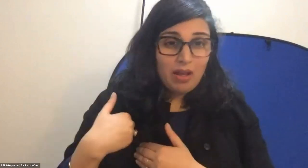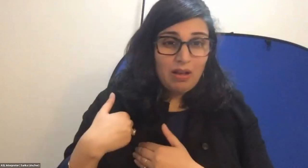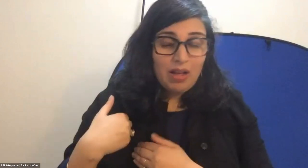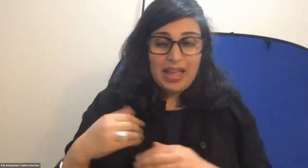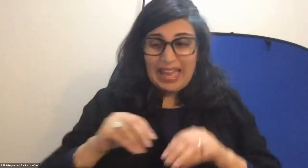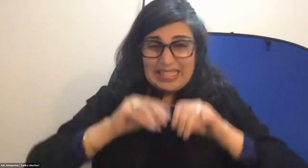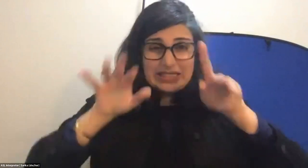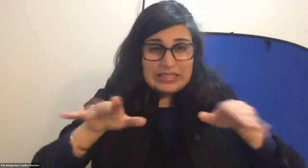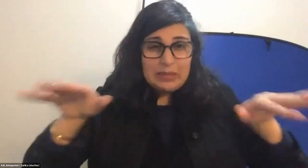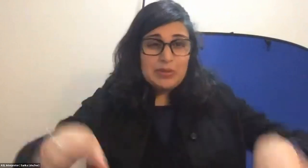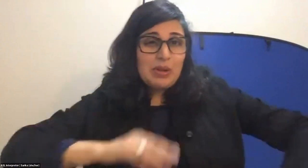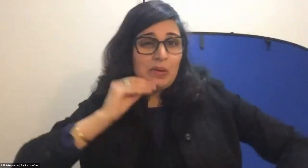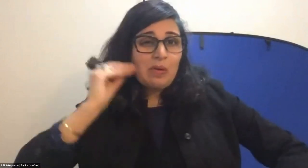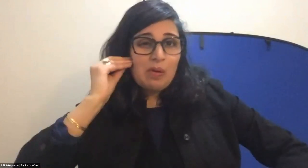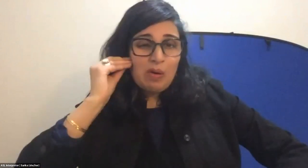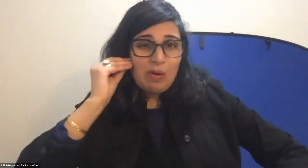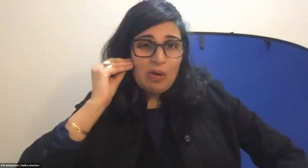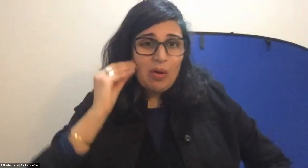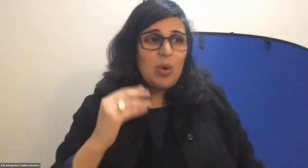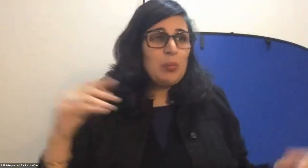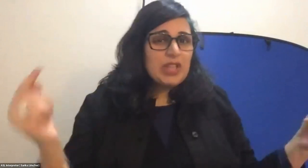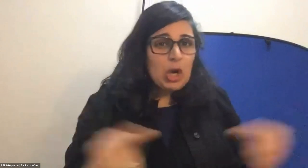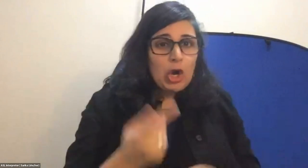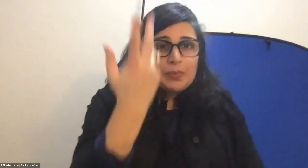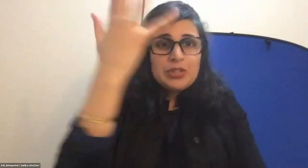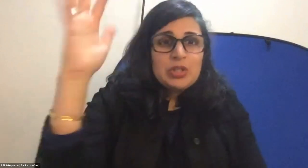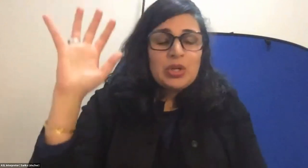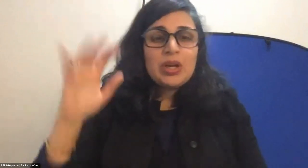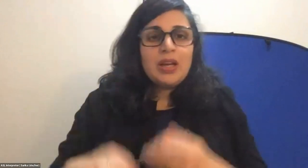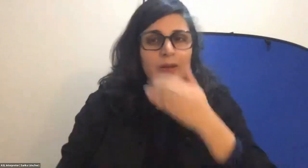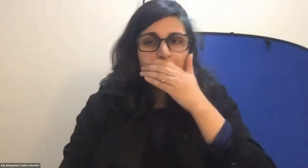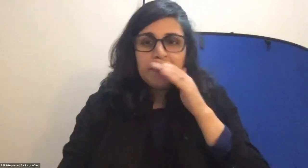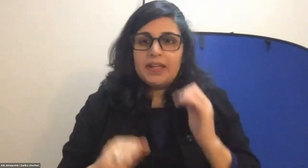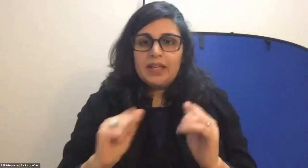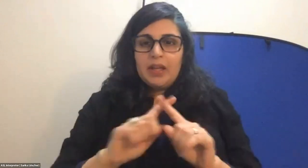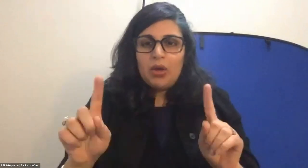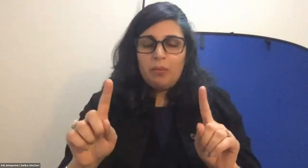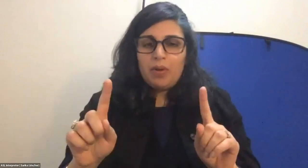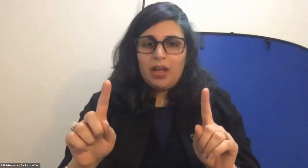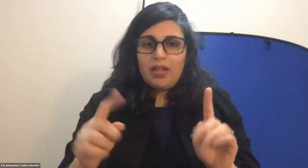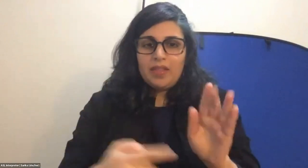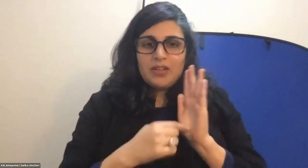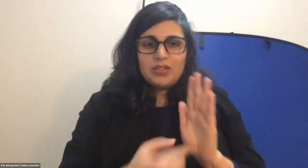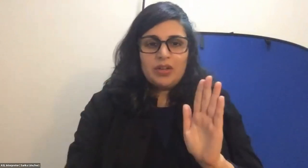windows, poison trees. They gas children asleep in their